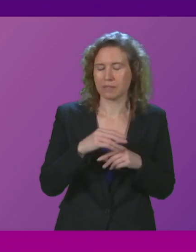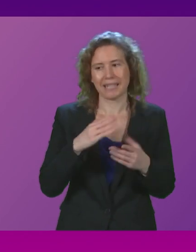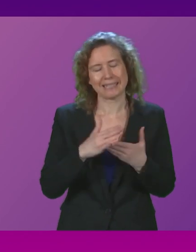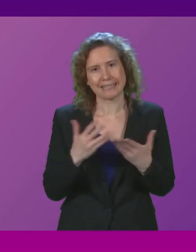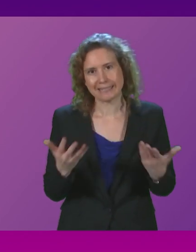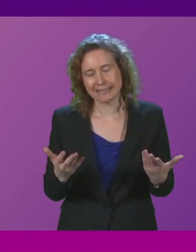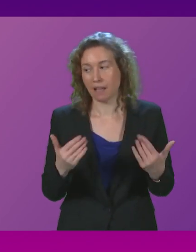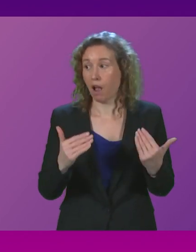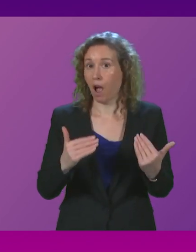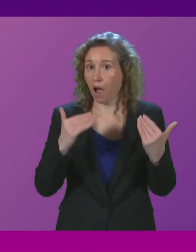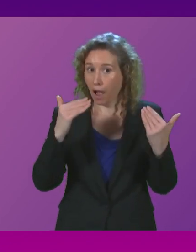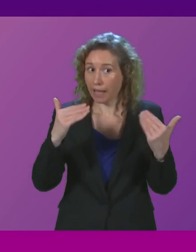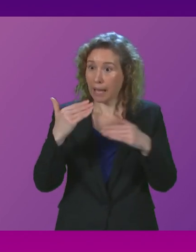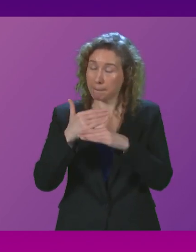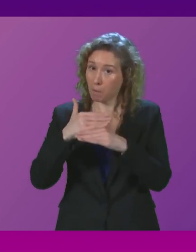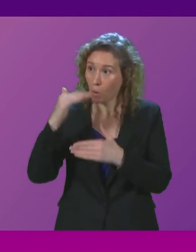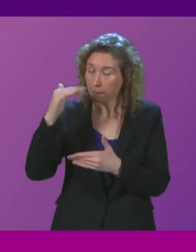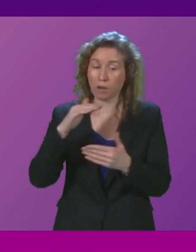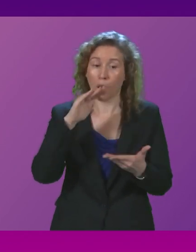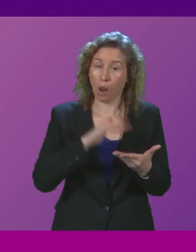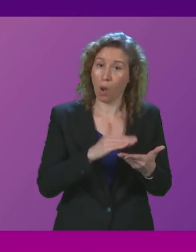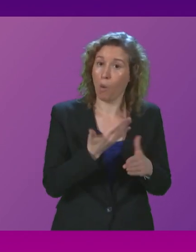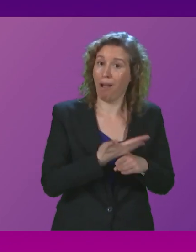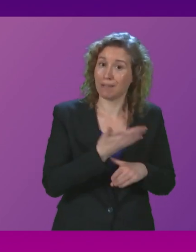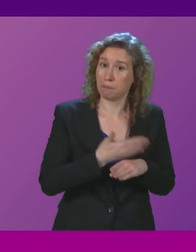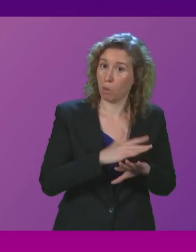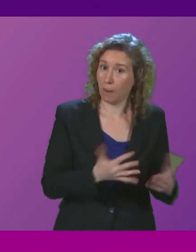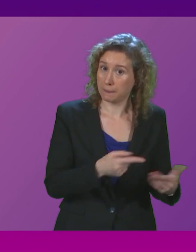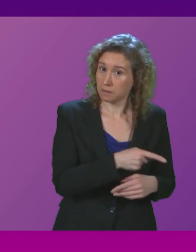At a time of high employment and low unemployment rates, our judgment when our budget is under